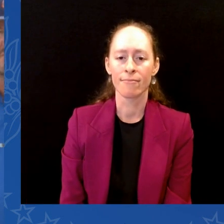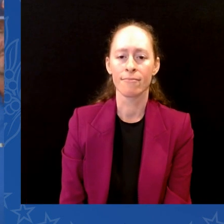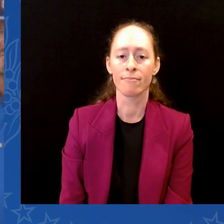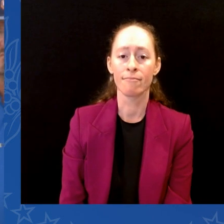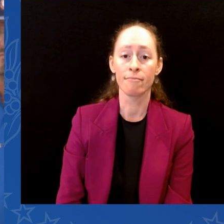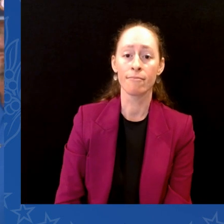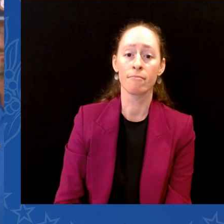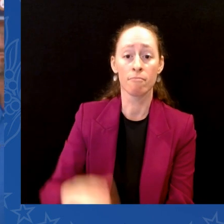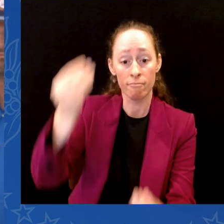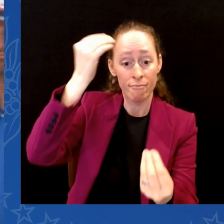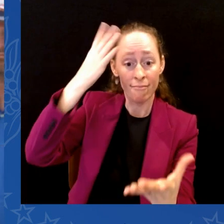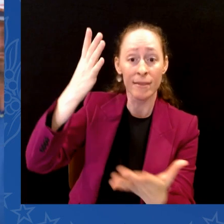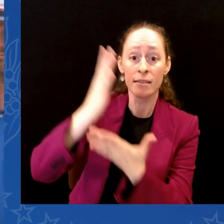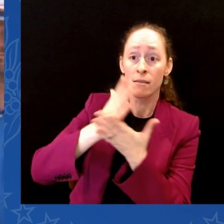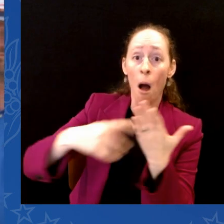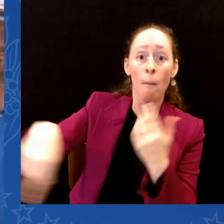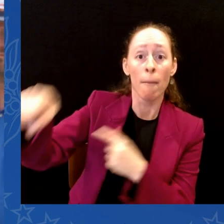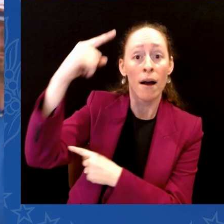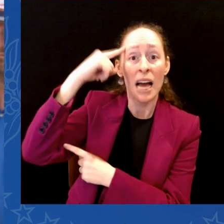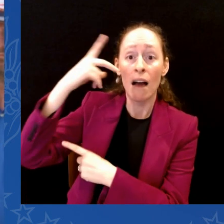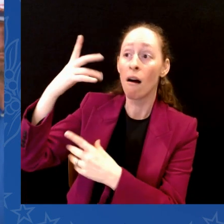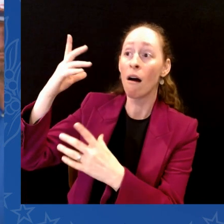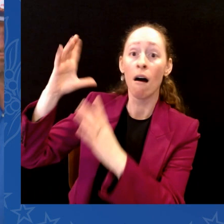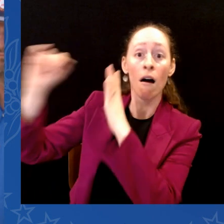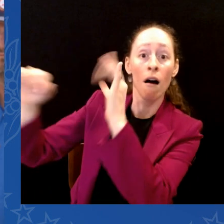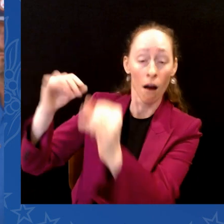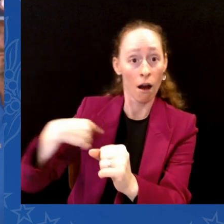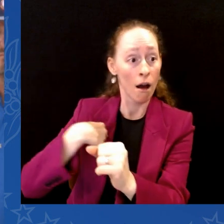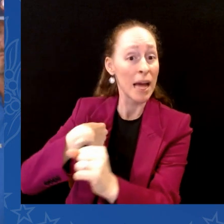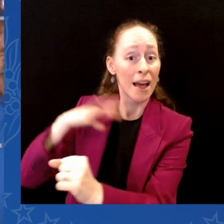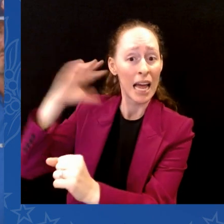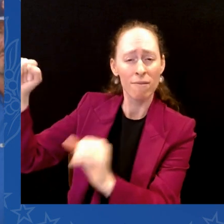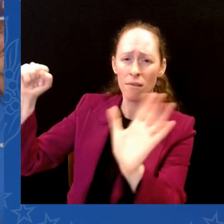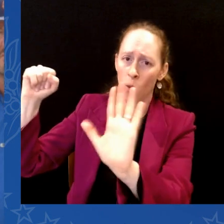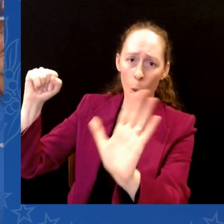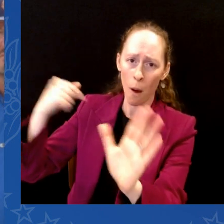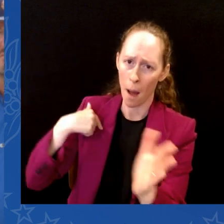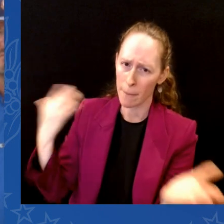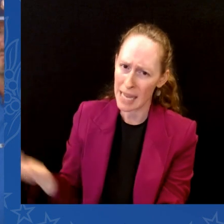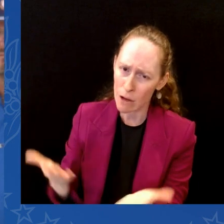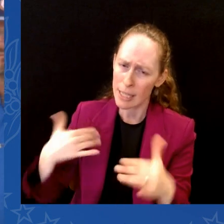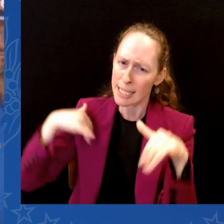We're still going to be moving. We're still going to be doing everything we can to try to put your lives back together again.